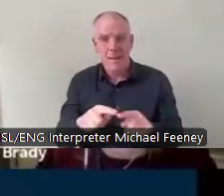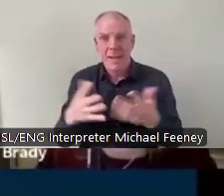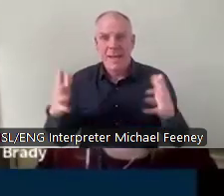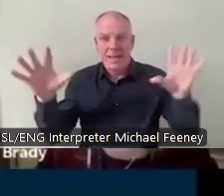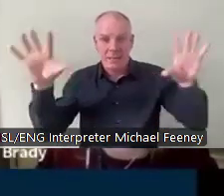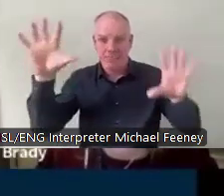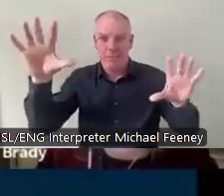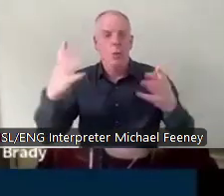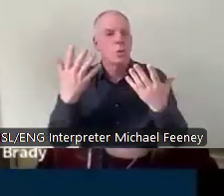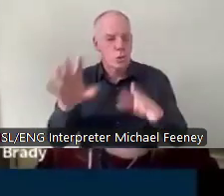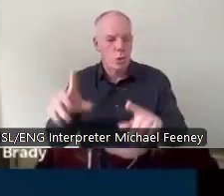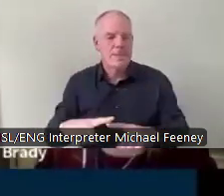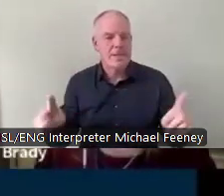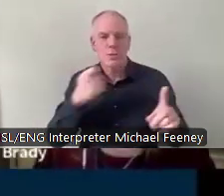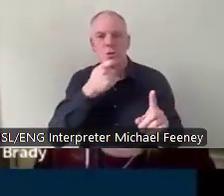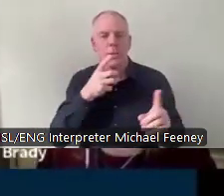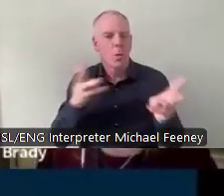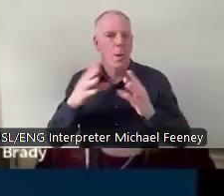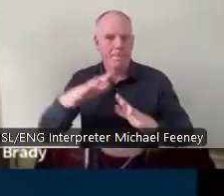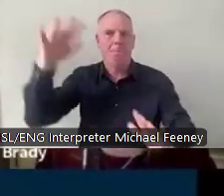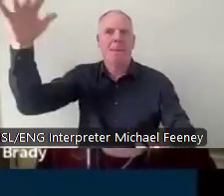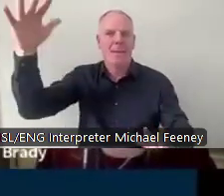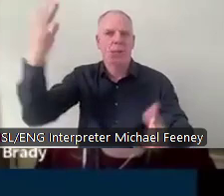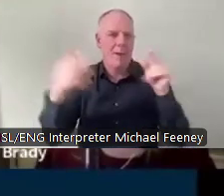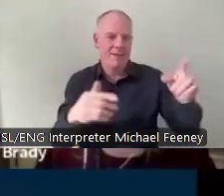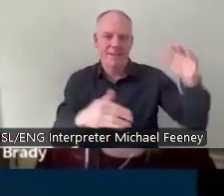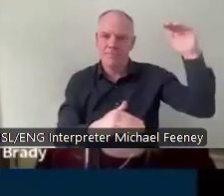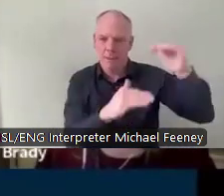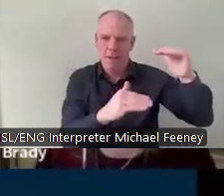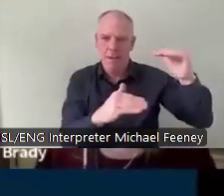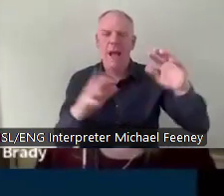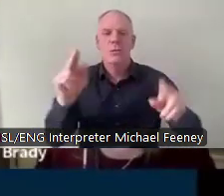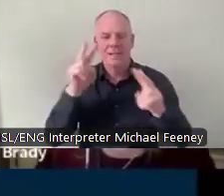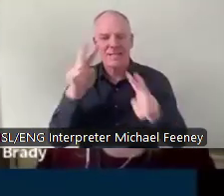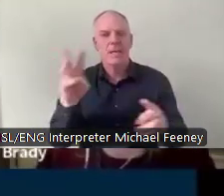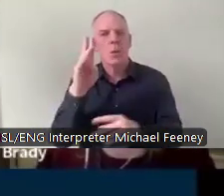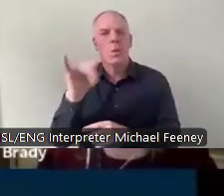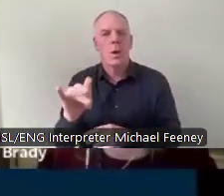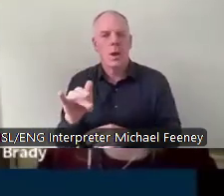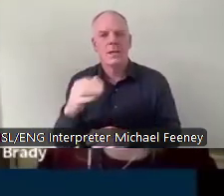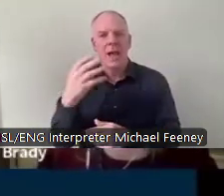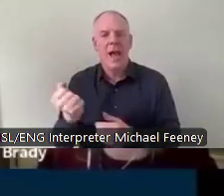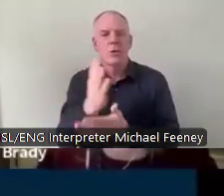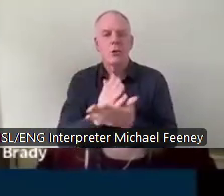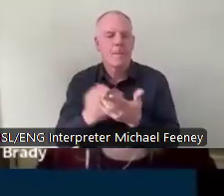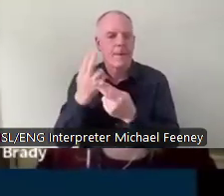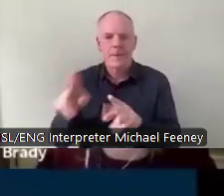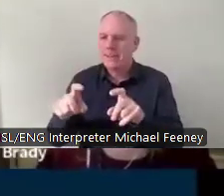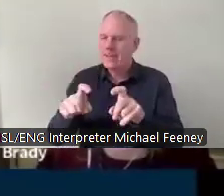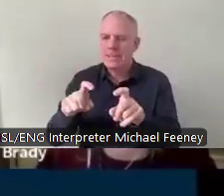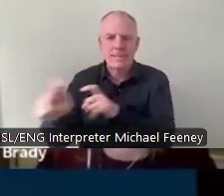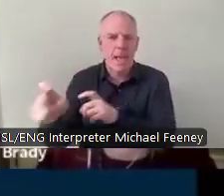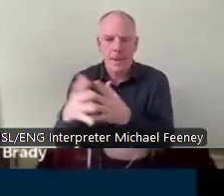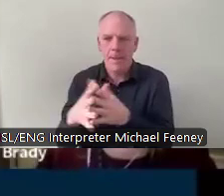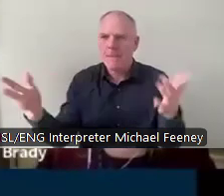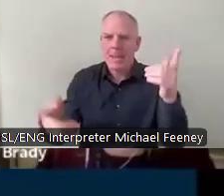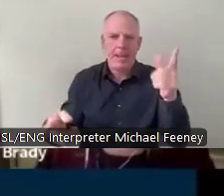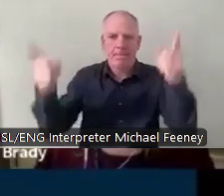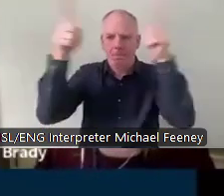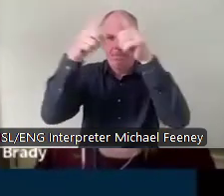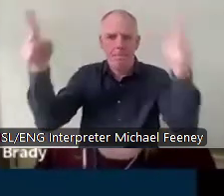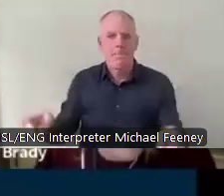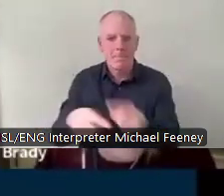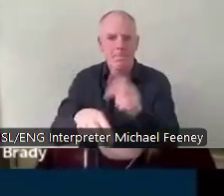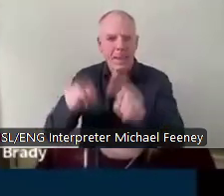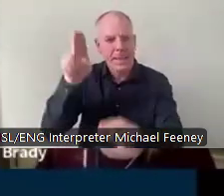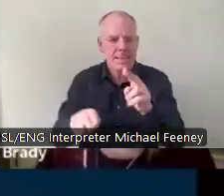sizable Dublin work and enables us to explore potential reasons for the inherent instability of Mazzolino's large-scale compositions. So the condition issues that we